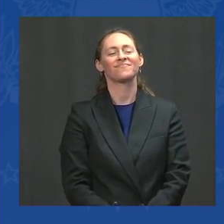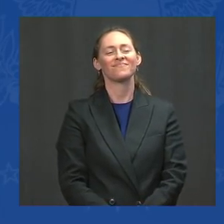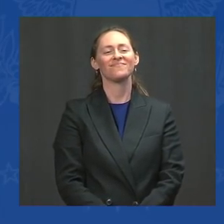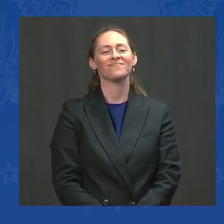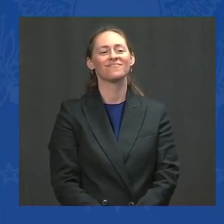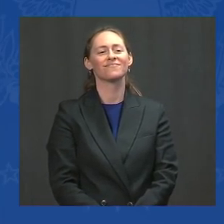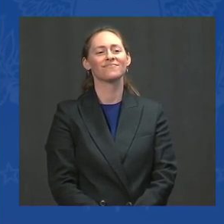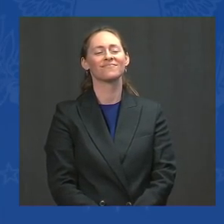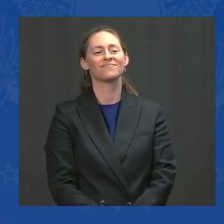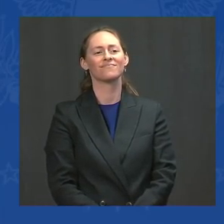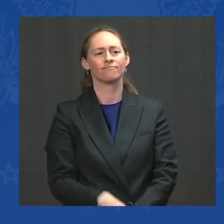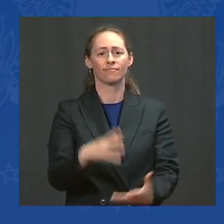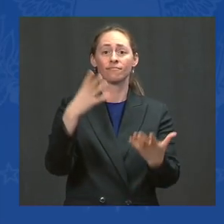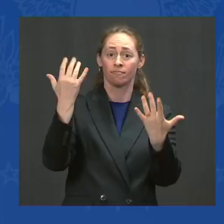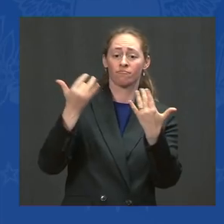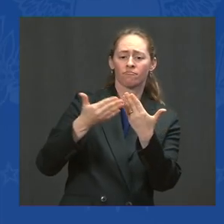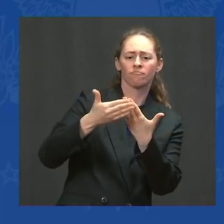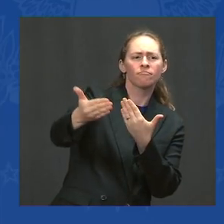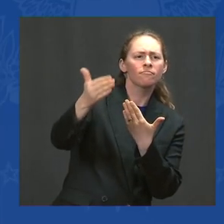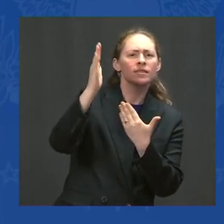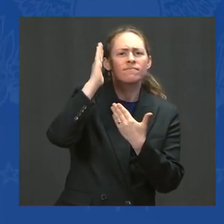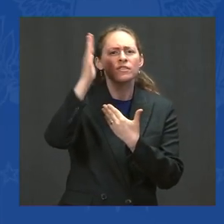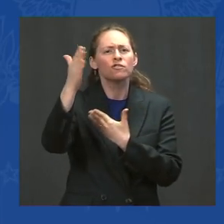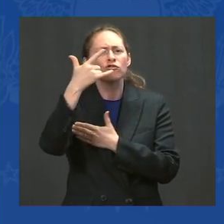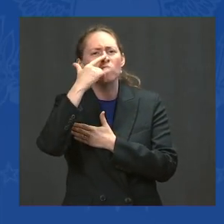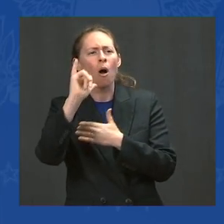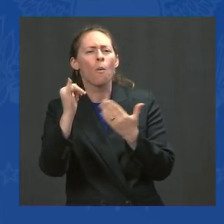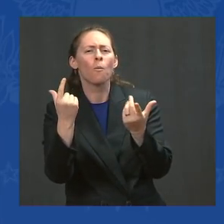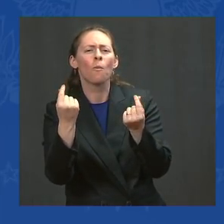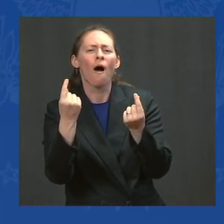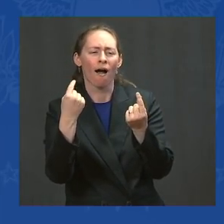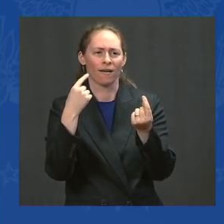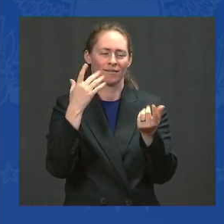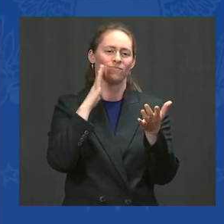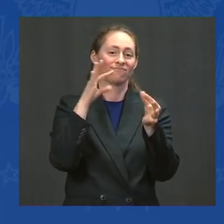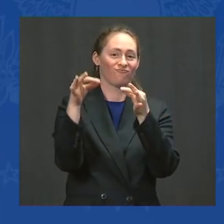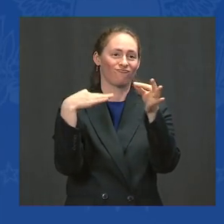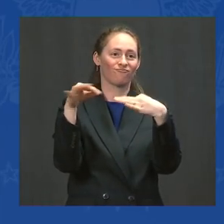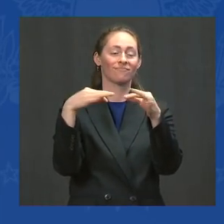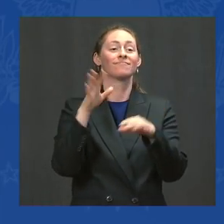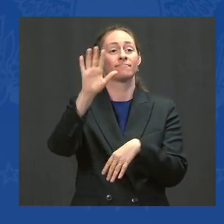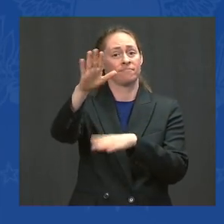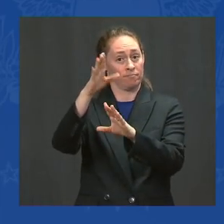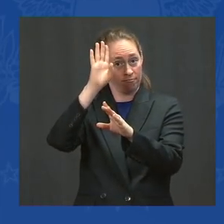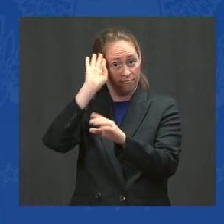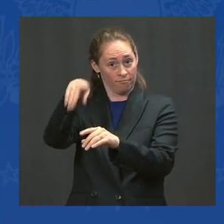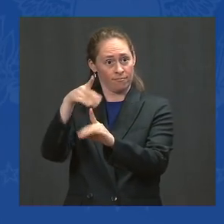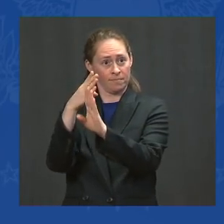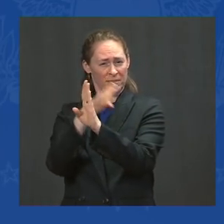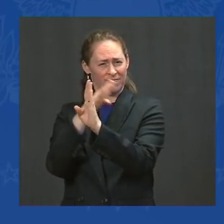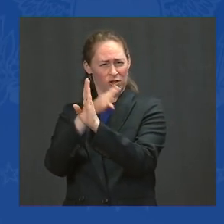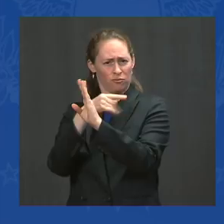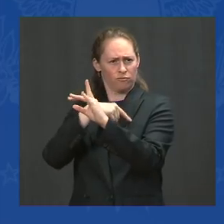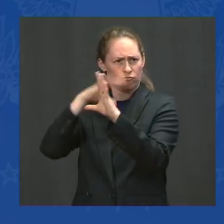Before I took office, there was a lot of folks out there -- a lot of folks out there making some pretty bold predictions about how things would turn out.